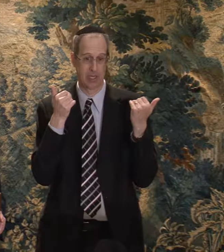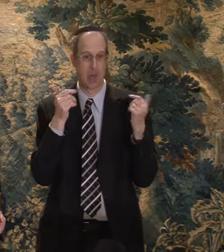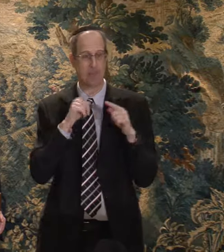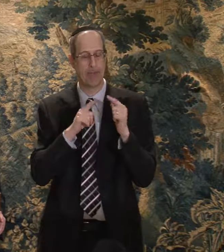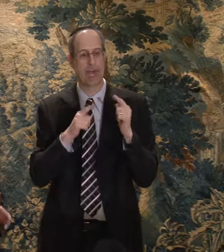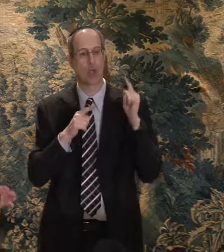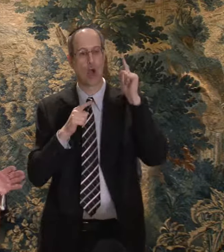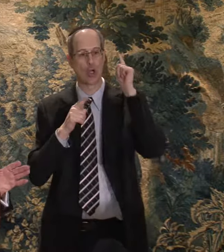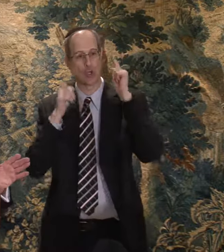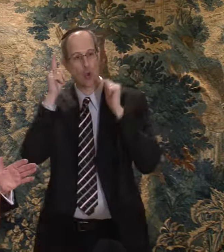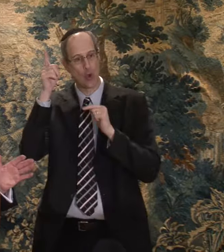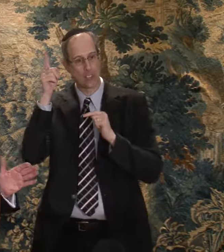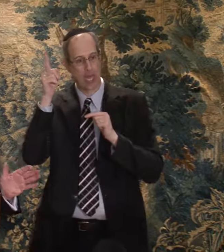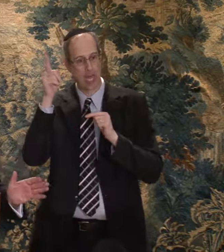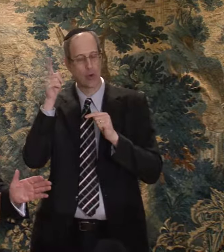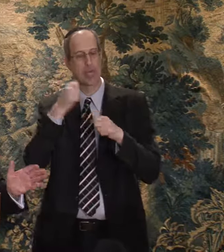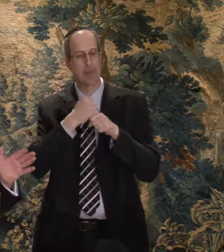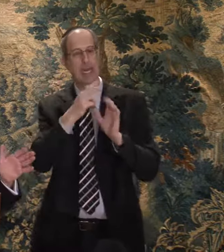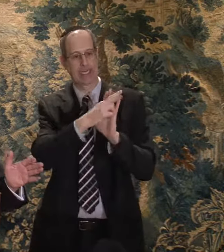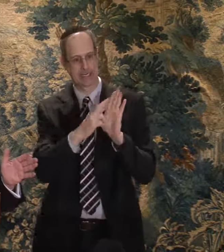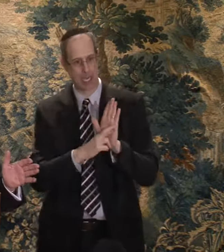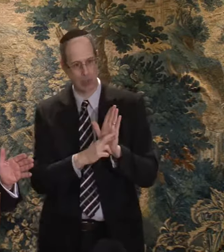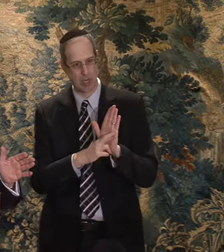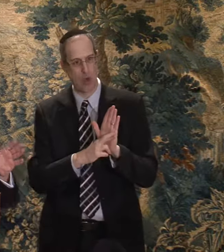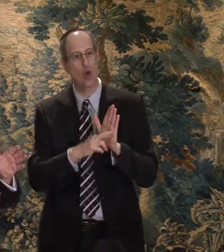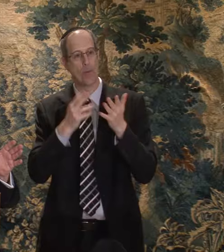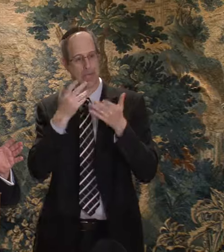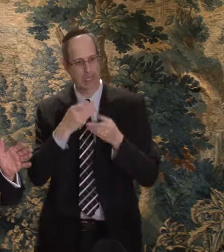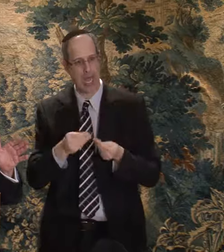they wish to have made Xavier for whatever reason Omar Khayyam but he gave